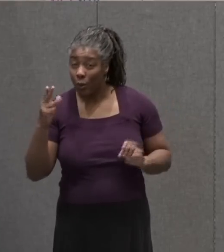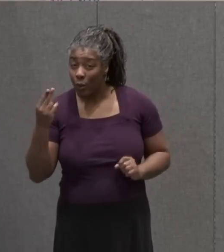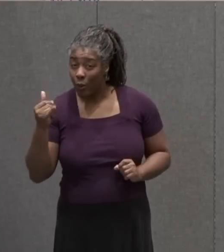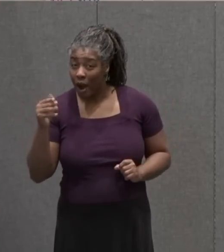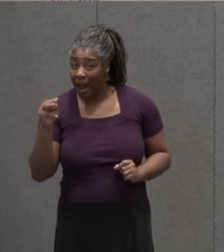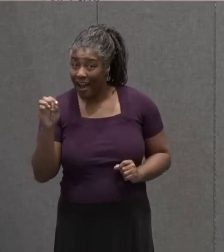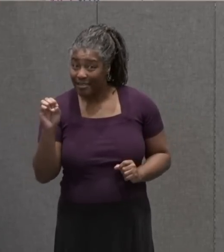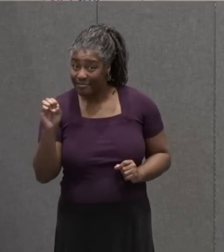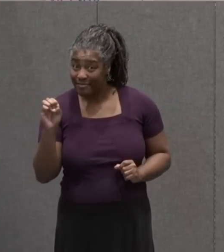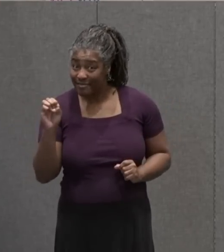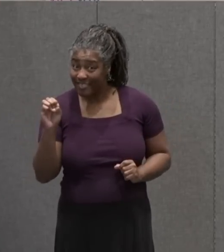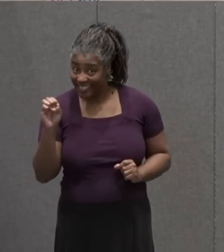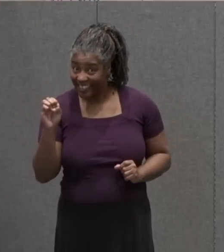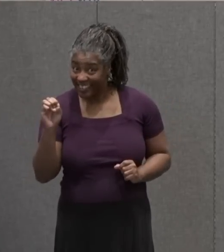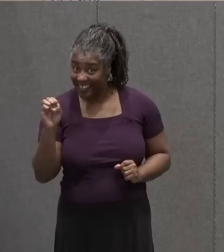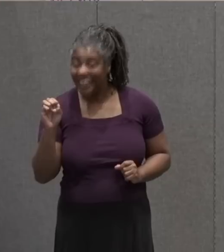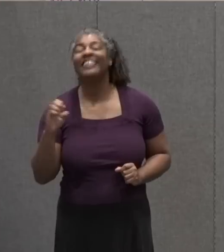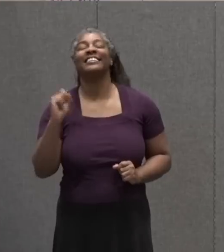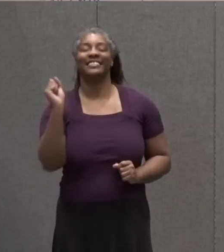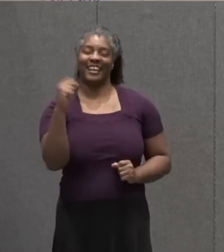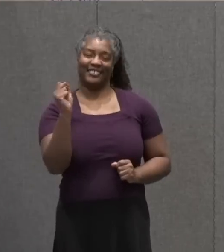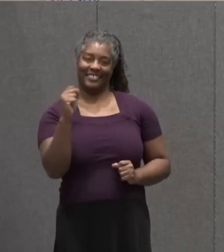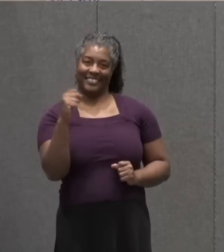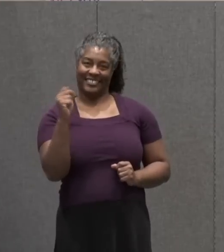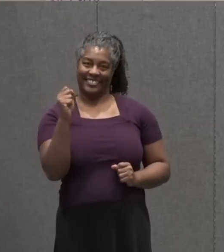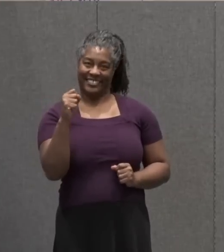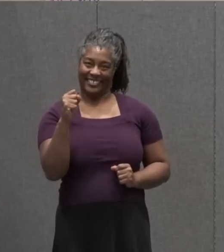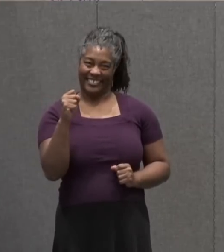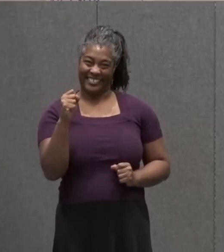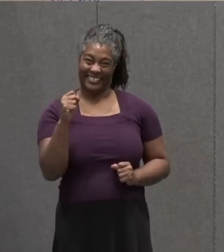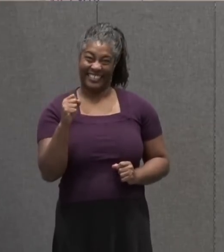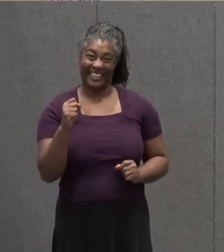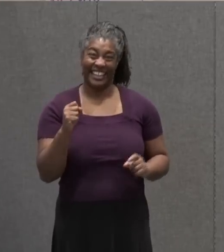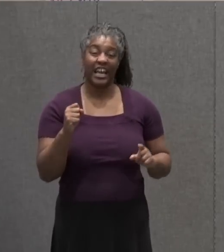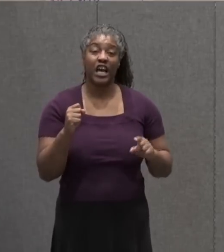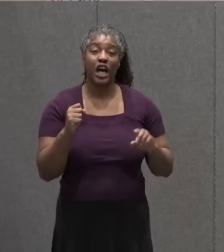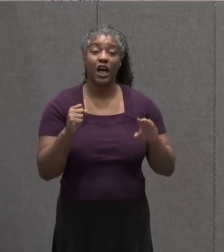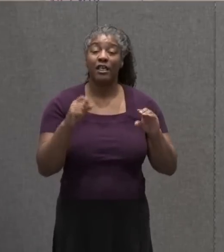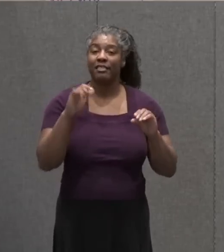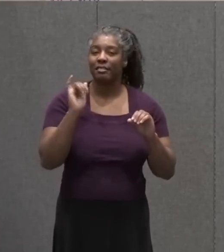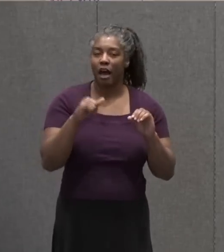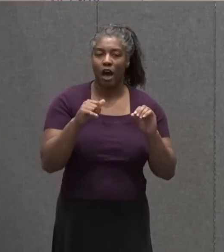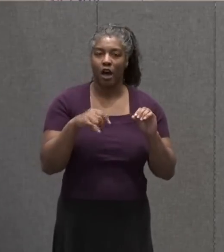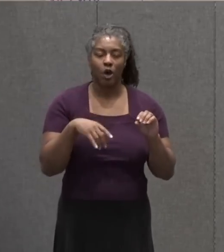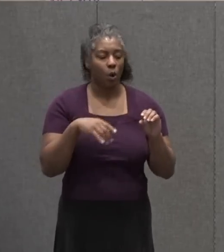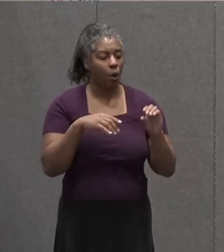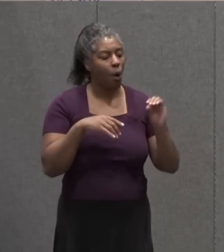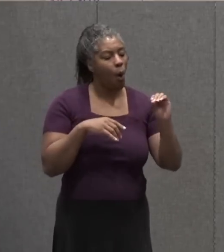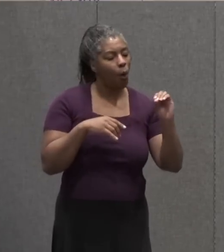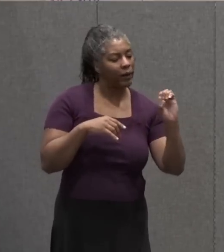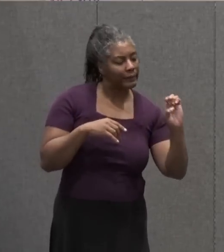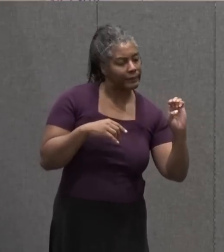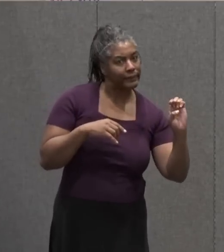That's right, they do rhyme. They have the same sound in the middle and at the end.